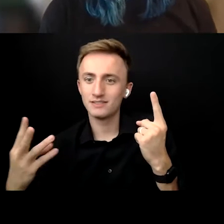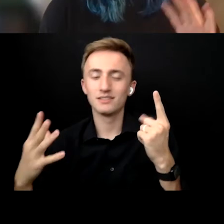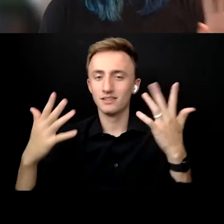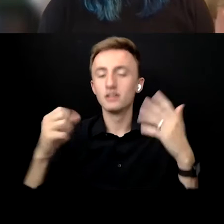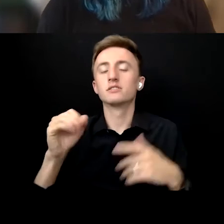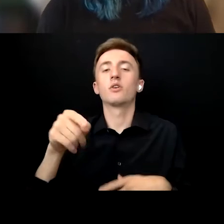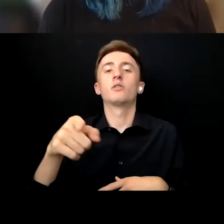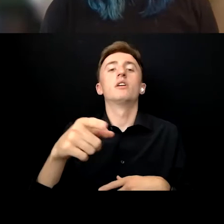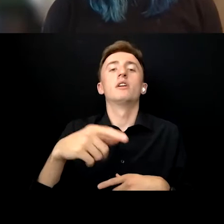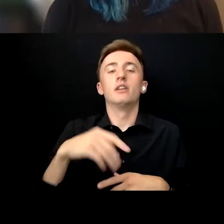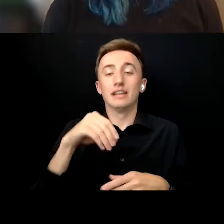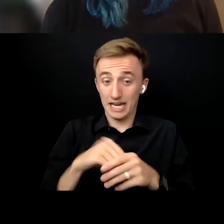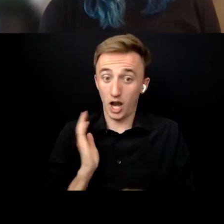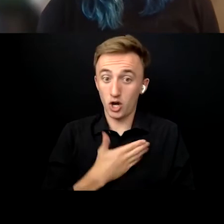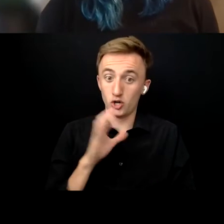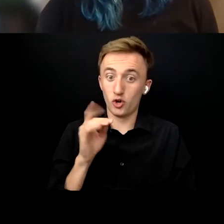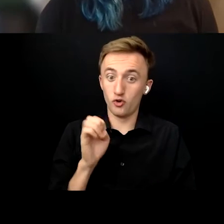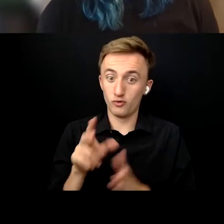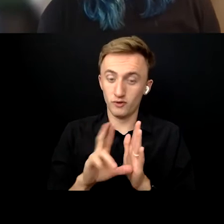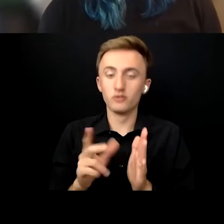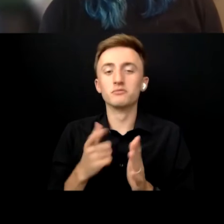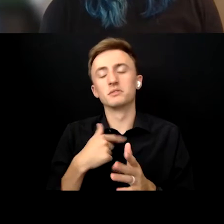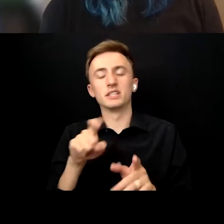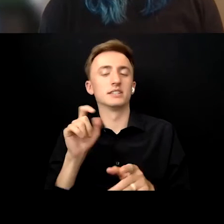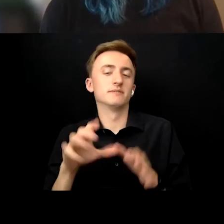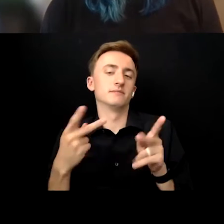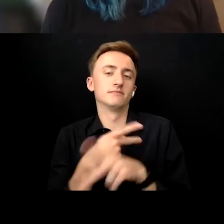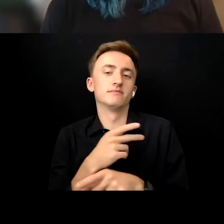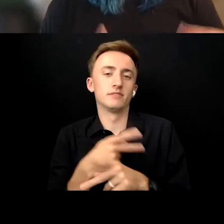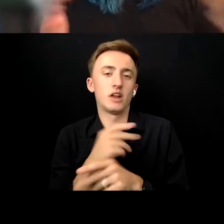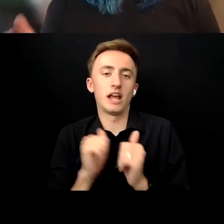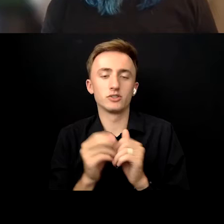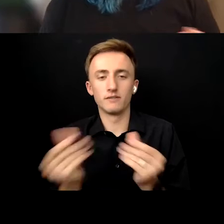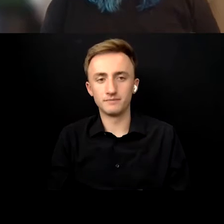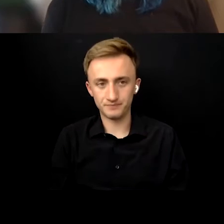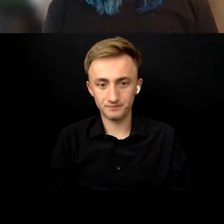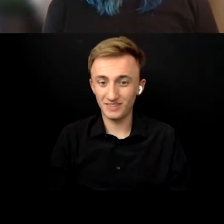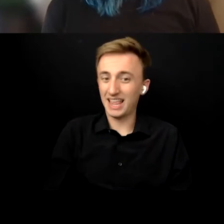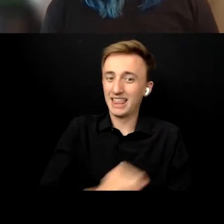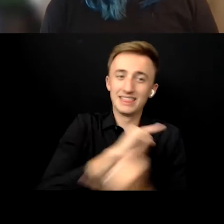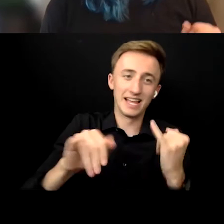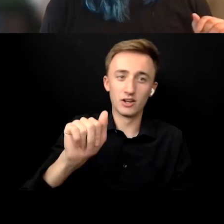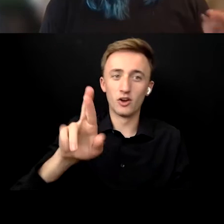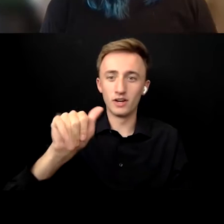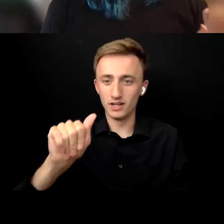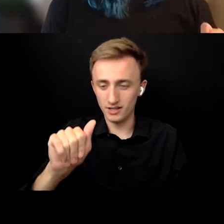in our code review limitation. And the last aria I will mention very briefly because I could probably